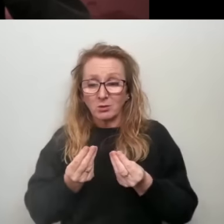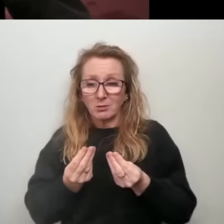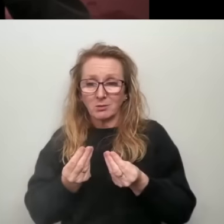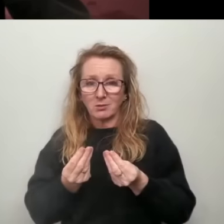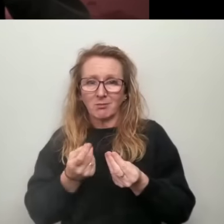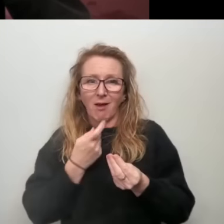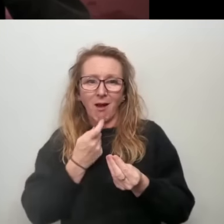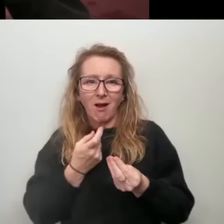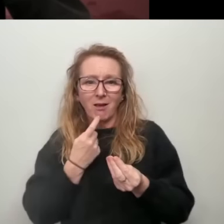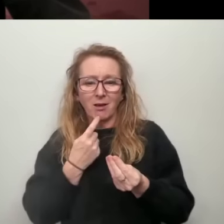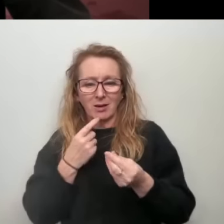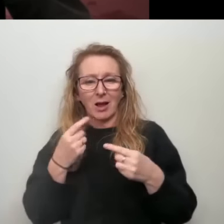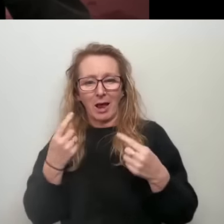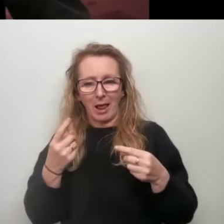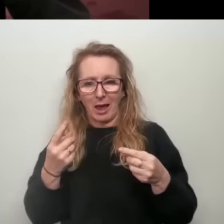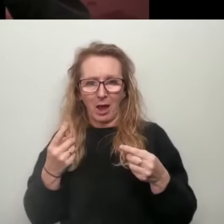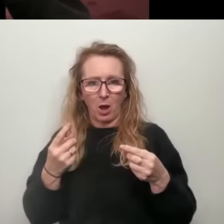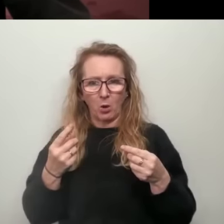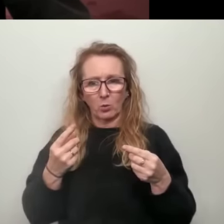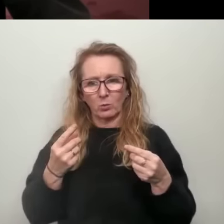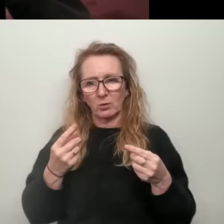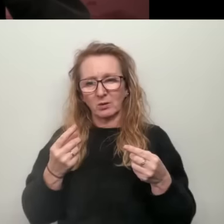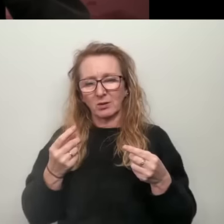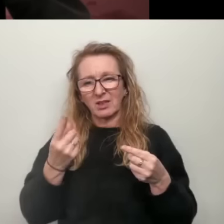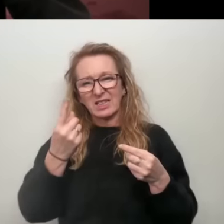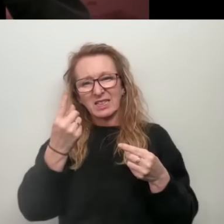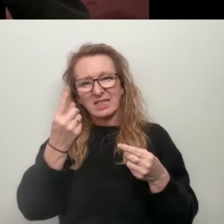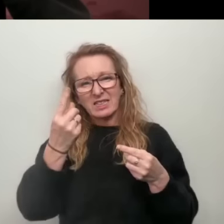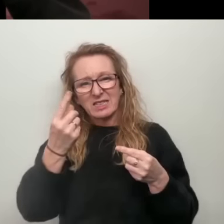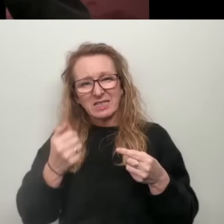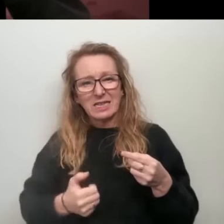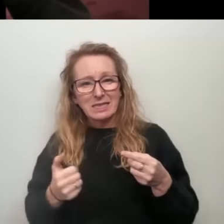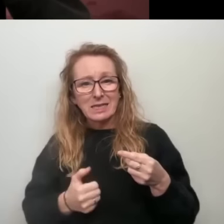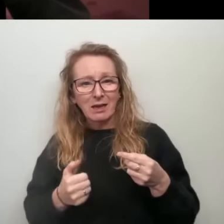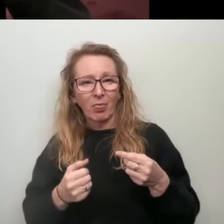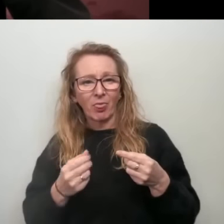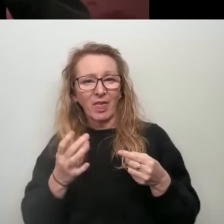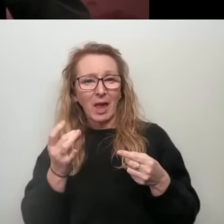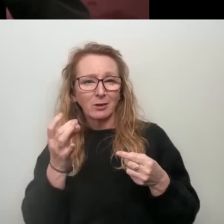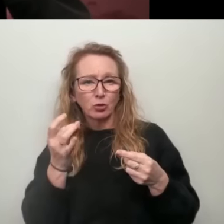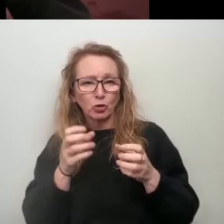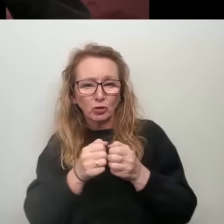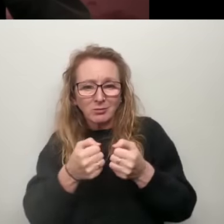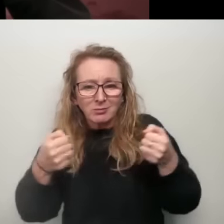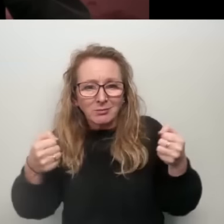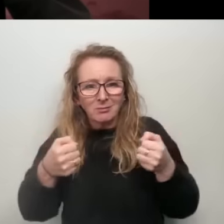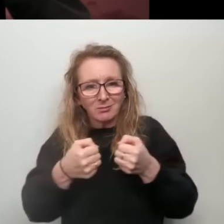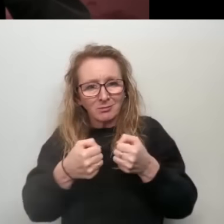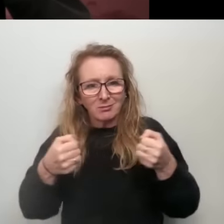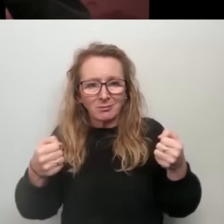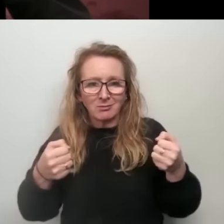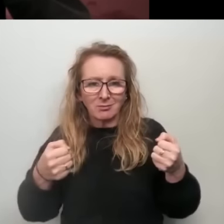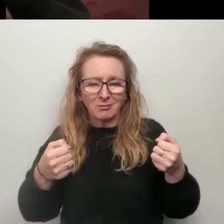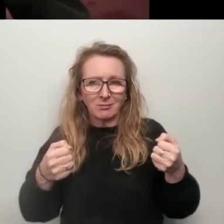we're allowing, you know, a 16th of an inch for expansion. I suspect probably not.